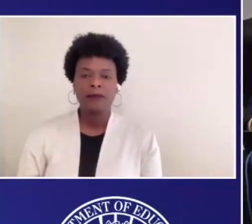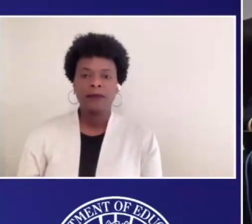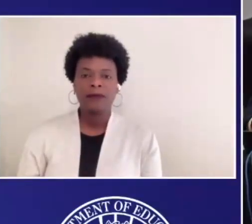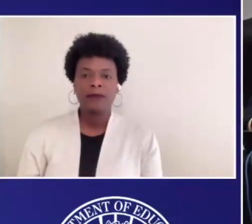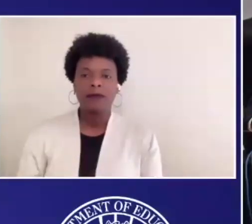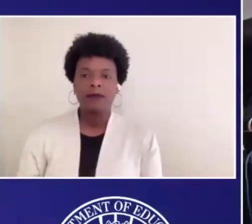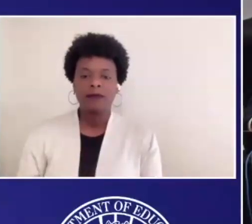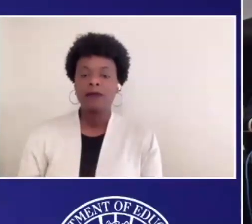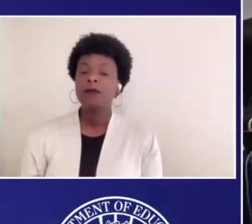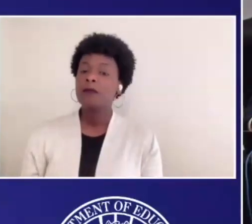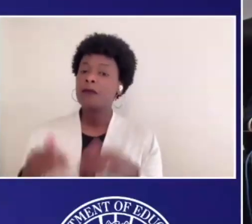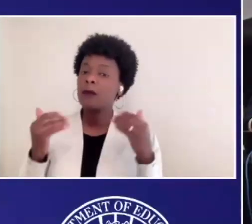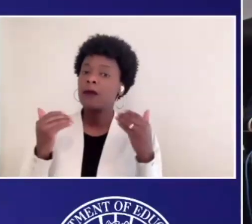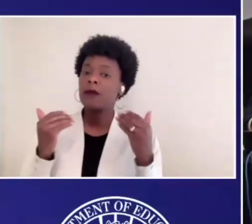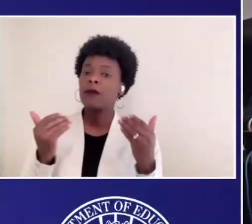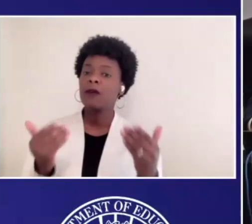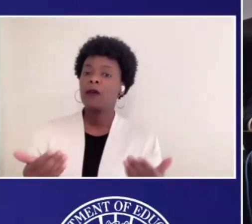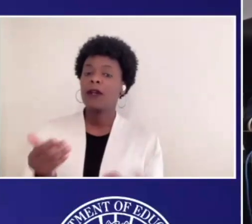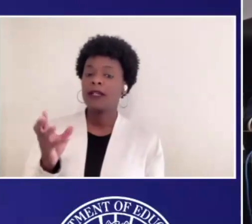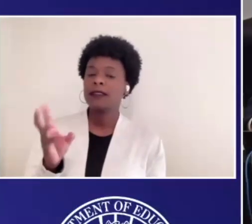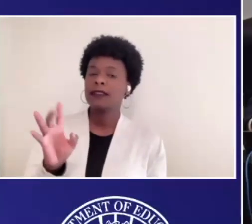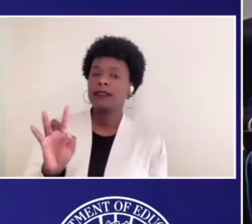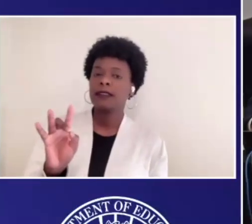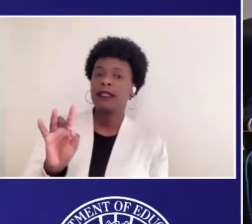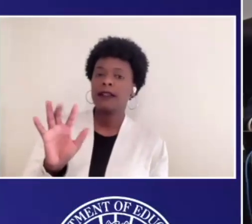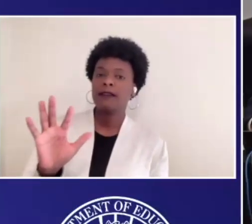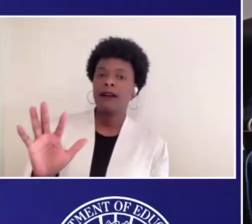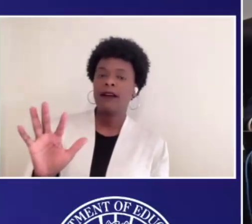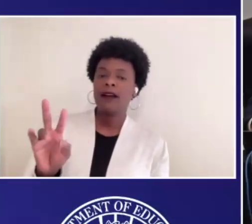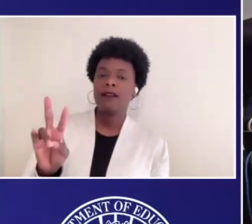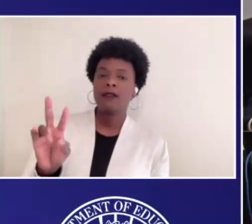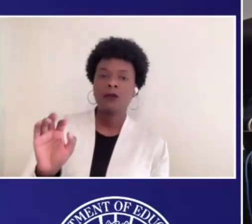We're going to go ahead to 685.208.